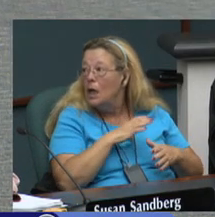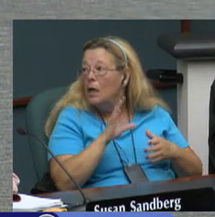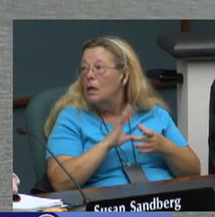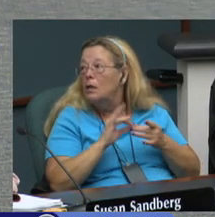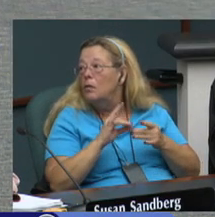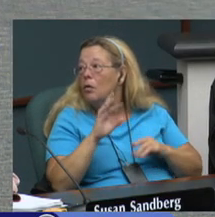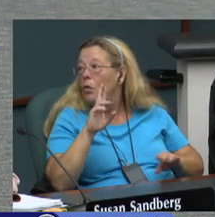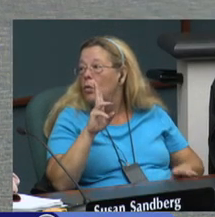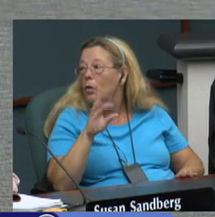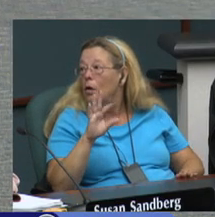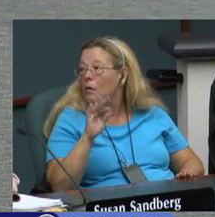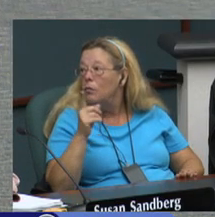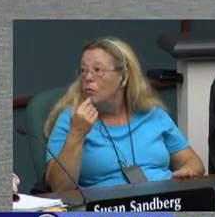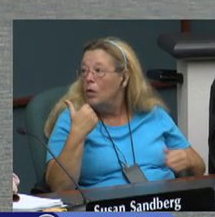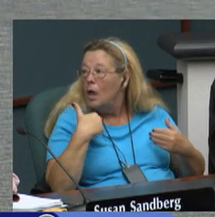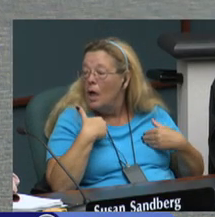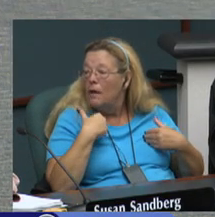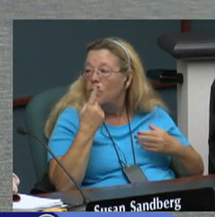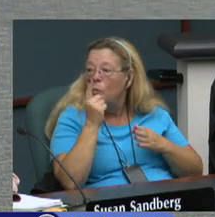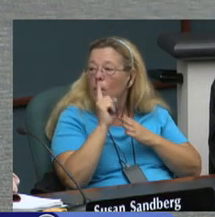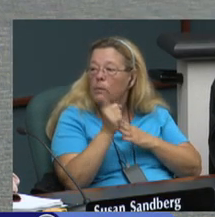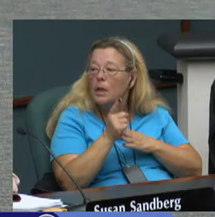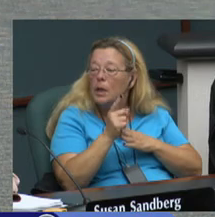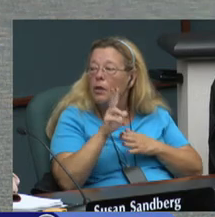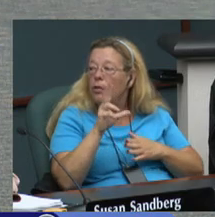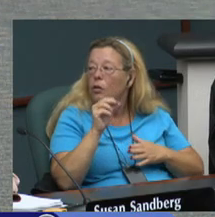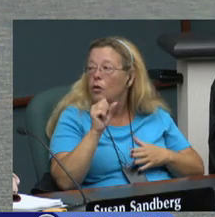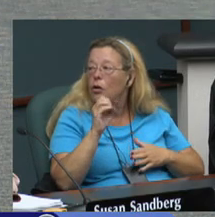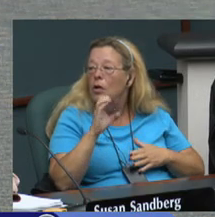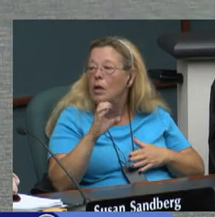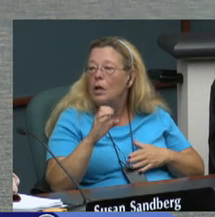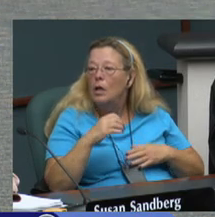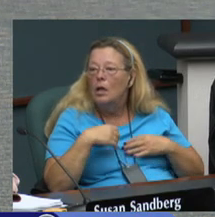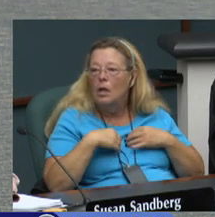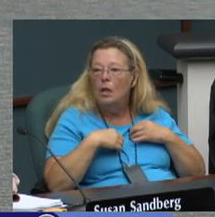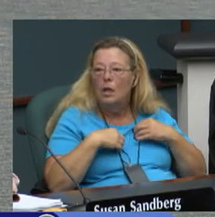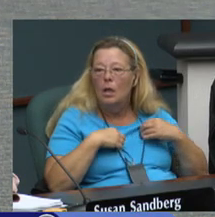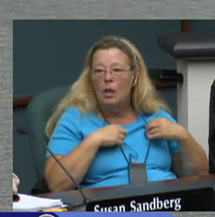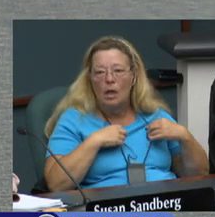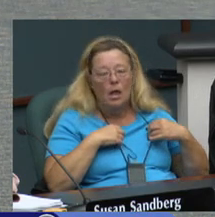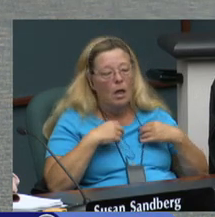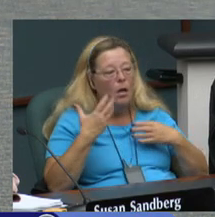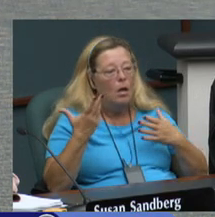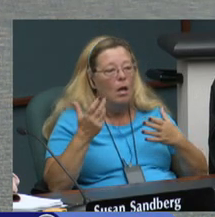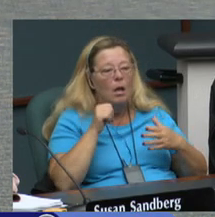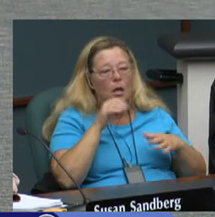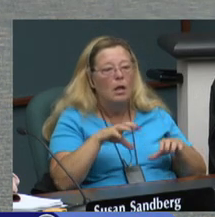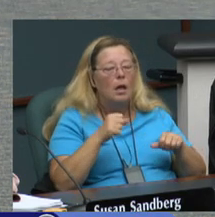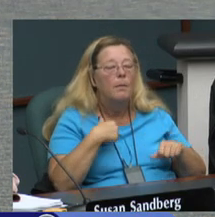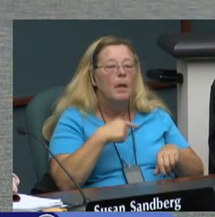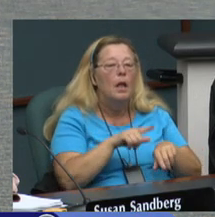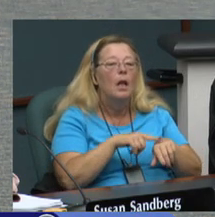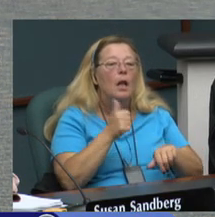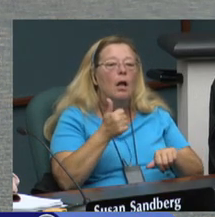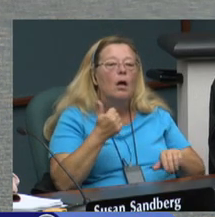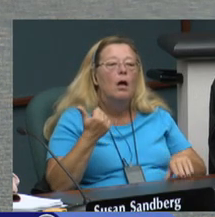well you have one minute 30 seconds remaining take me along I just want to